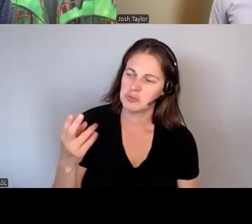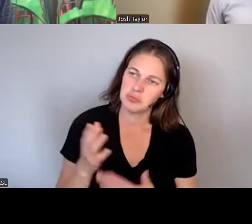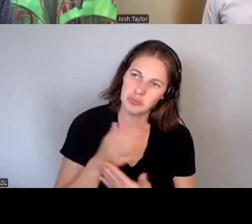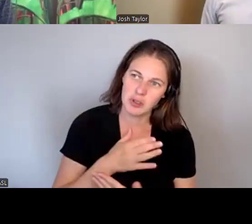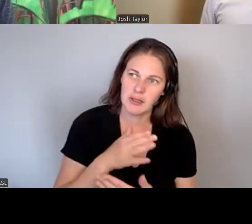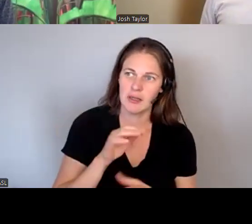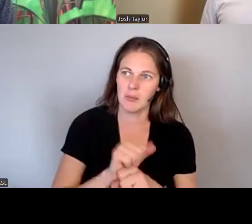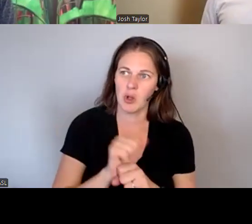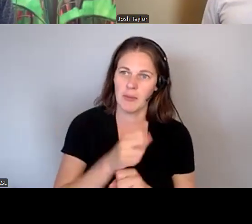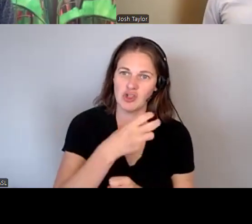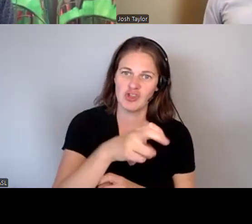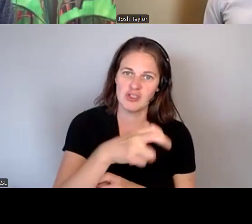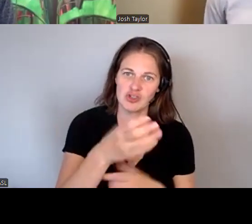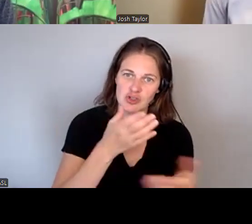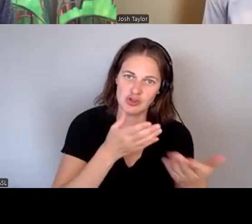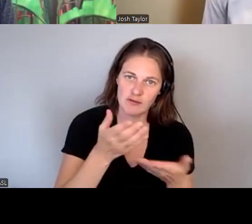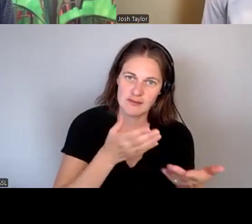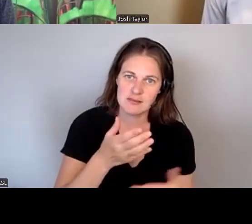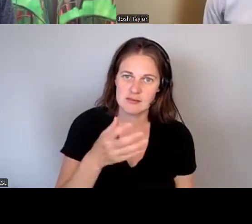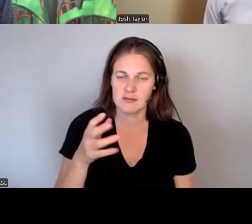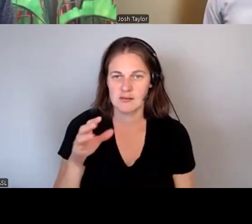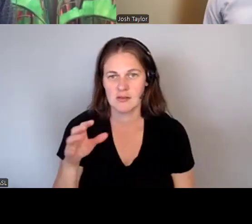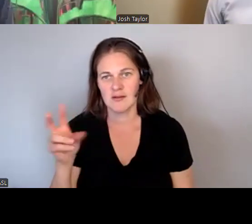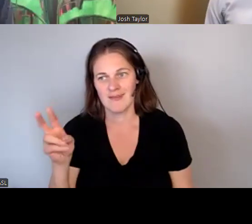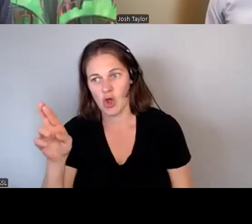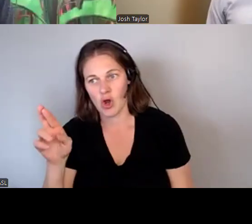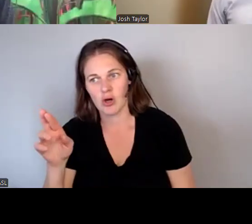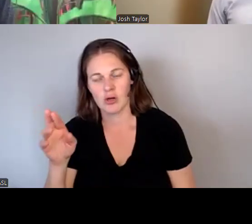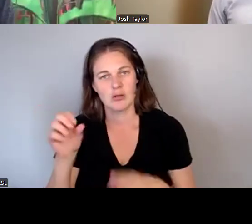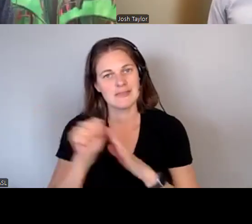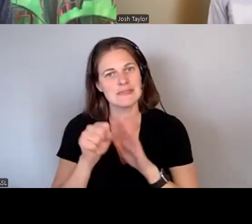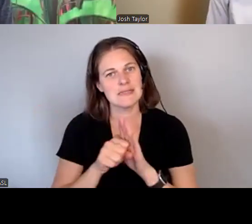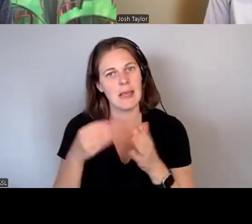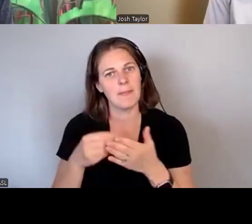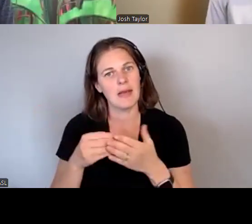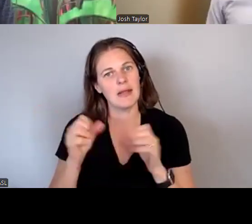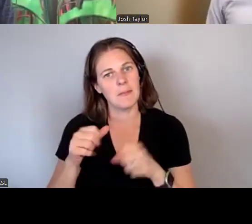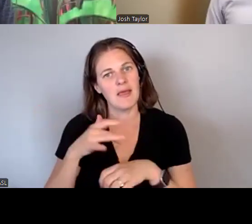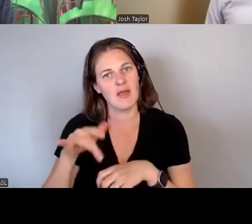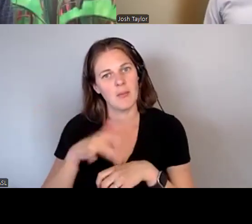and through individualized VR, you know, state funds can be made available. So the person's paid for the work,